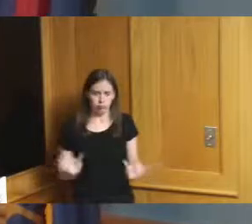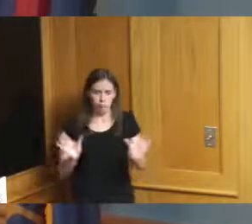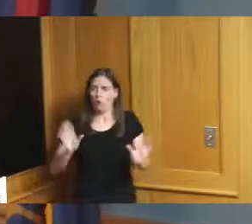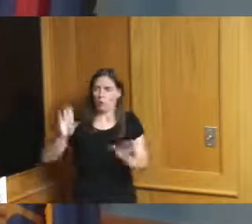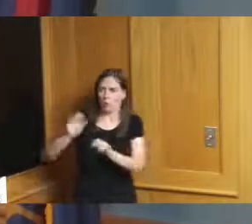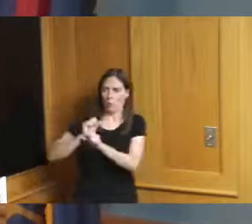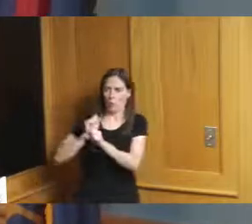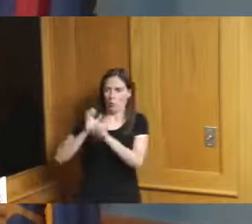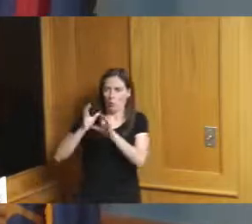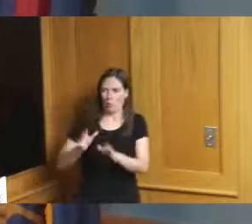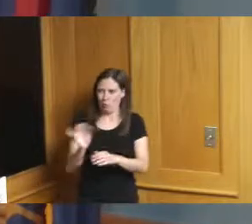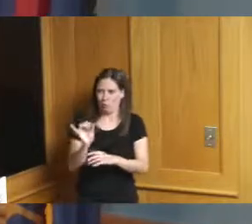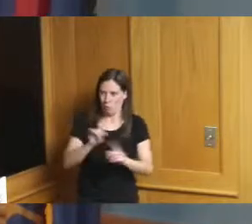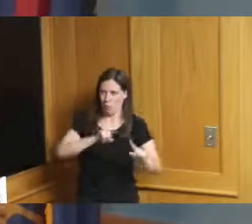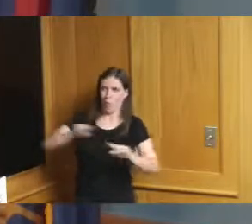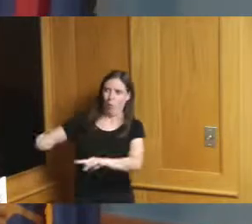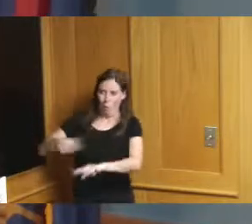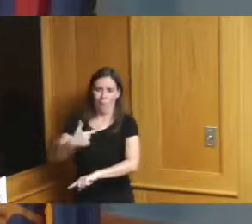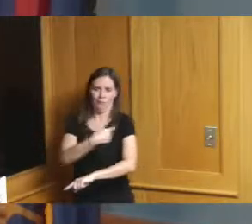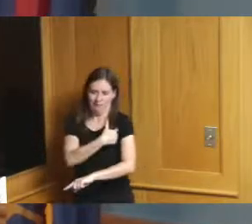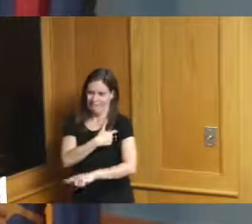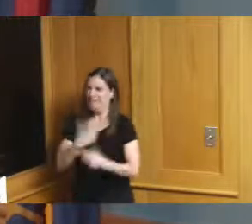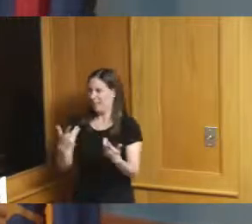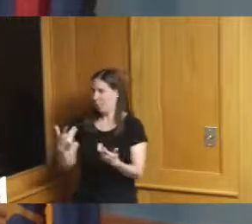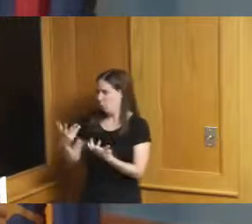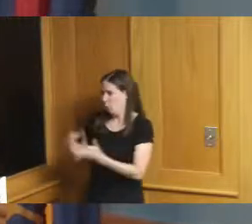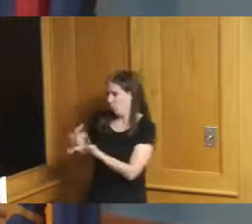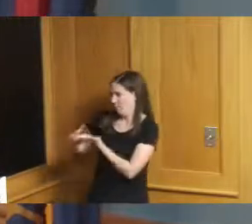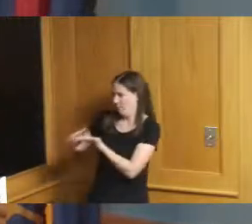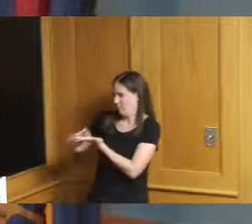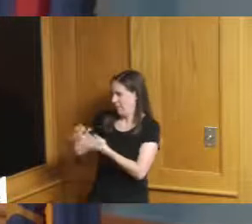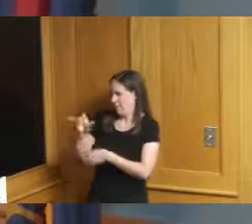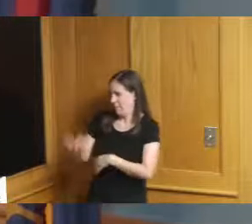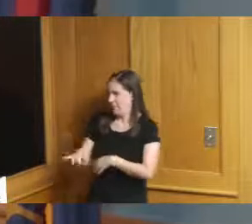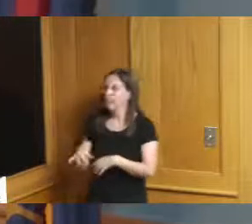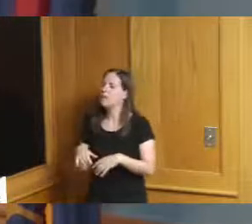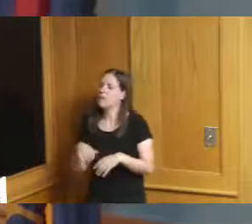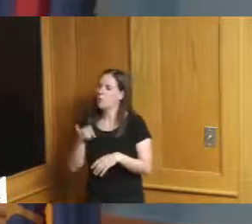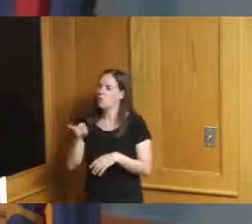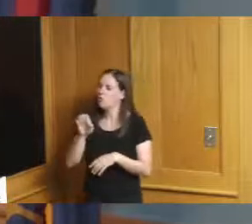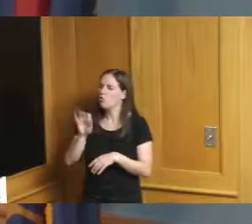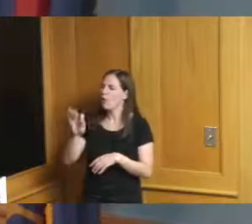Jeff and i are kind of talking about that and so Jeff i was just wondering if you could just